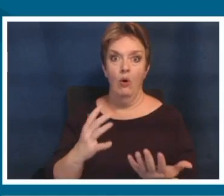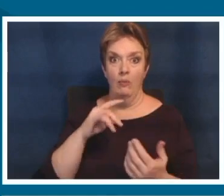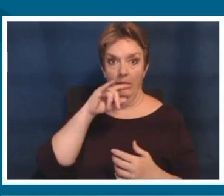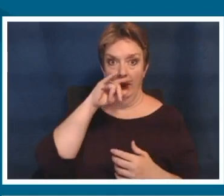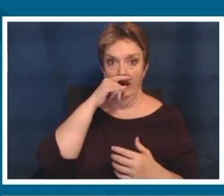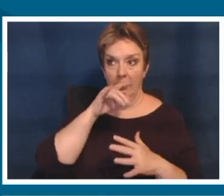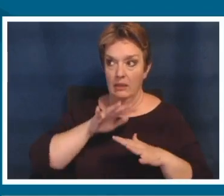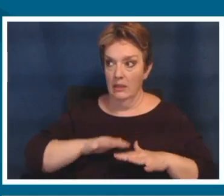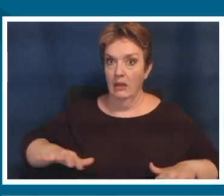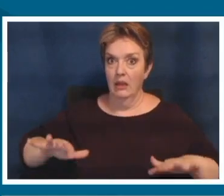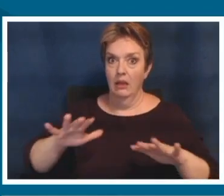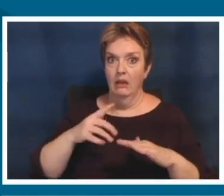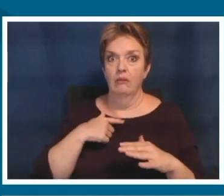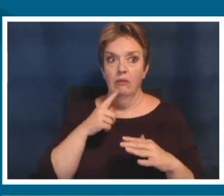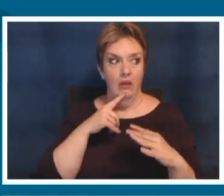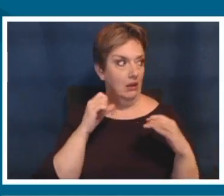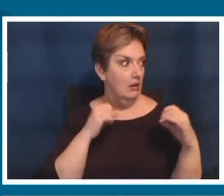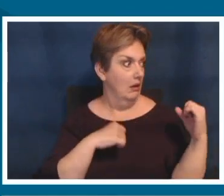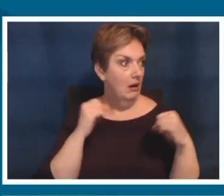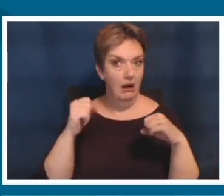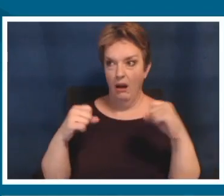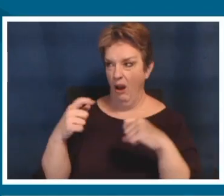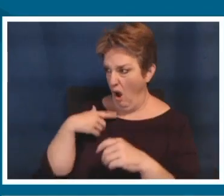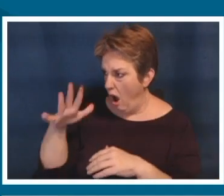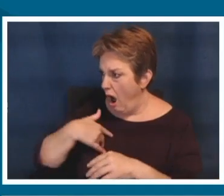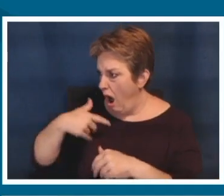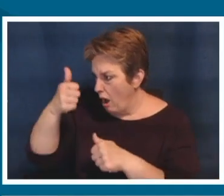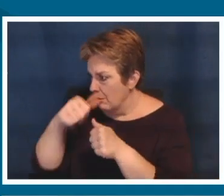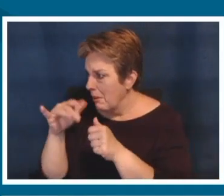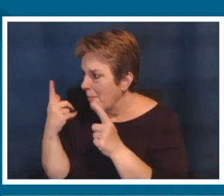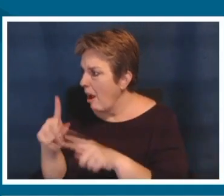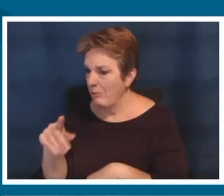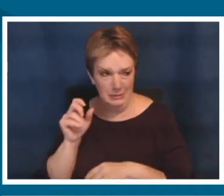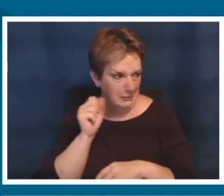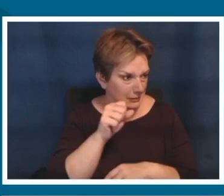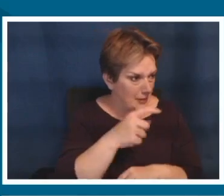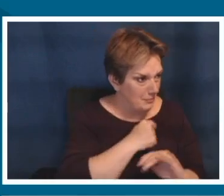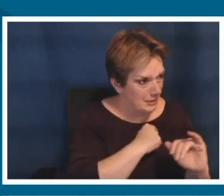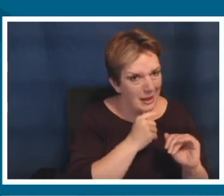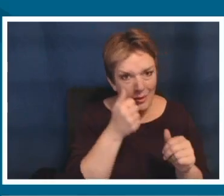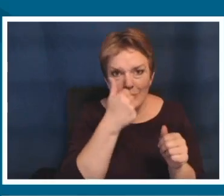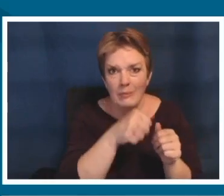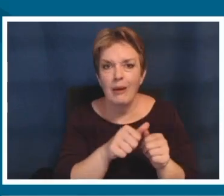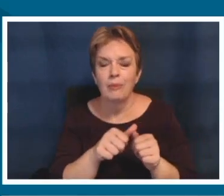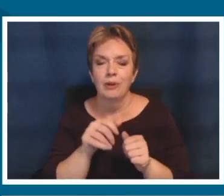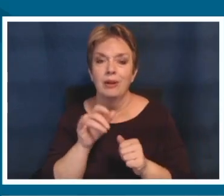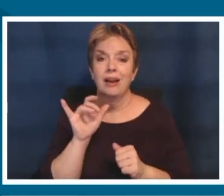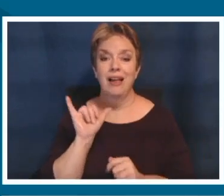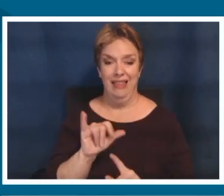yeah i remember that day you know so um